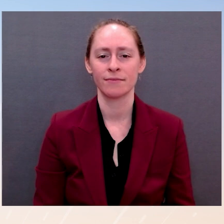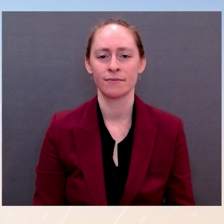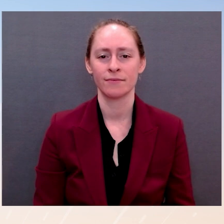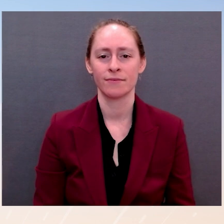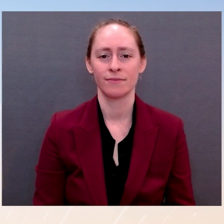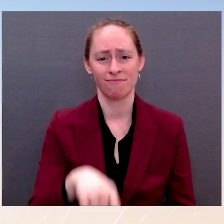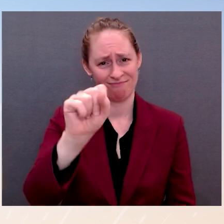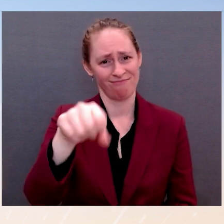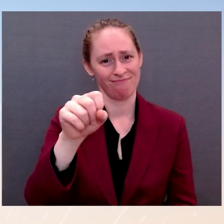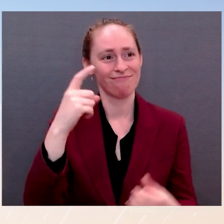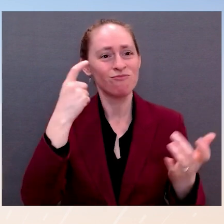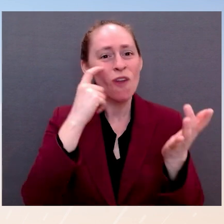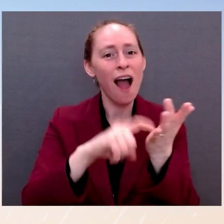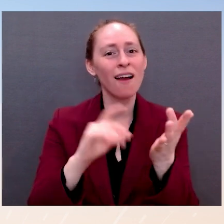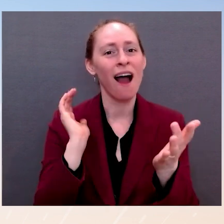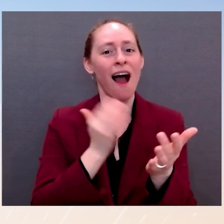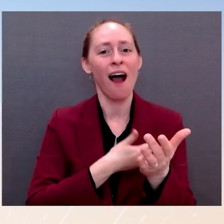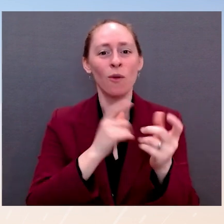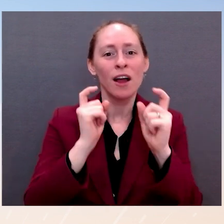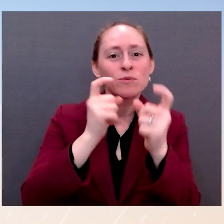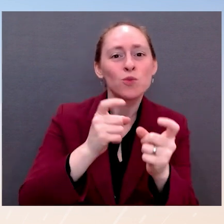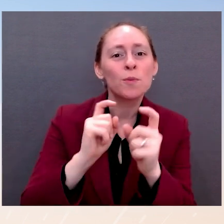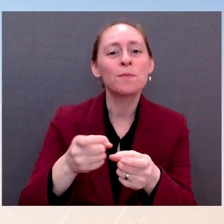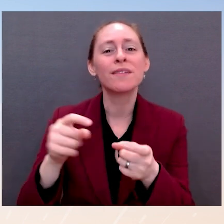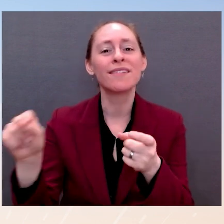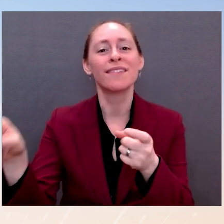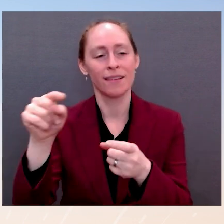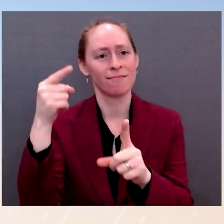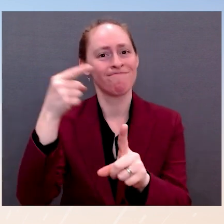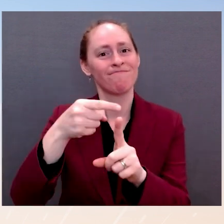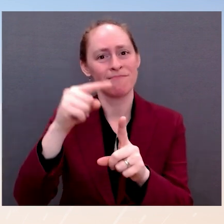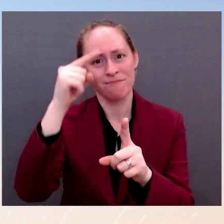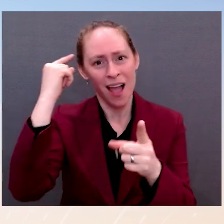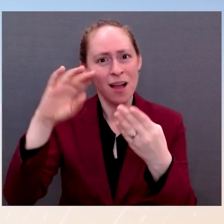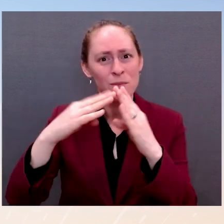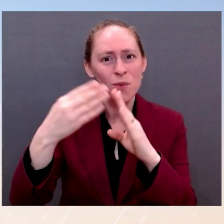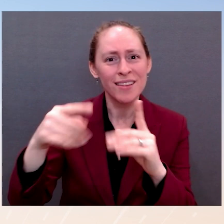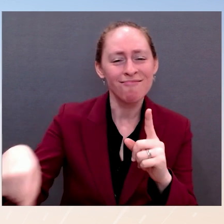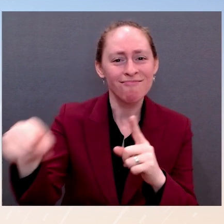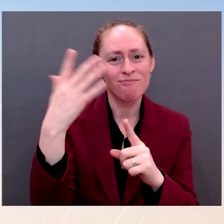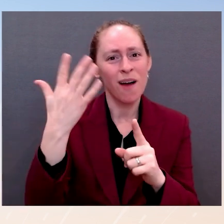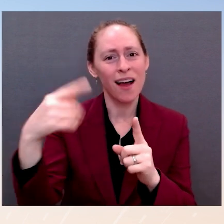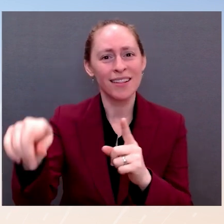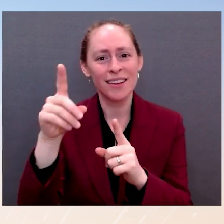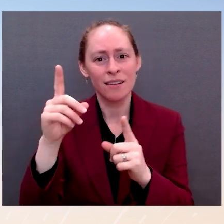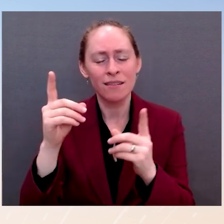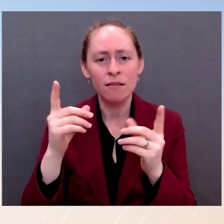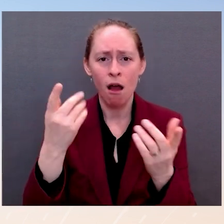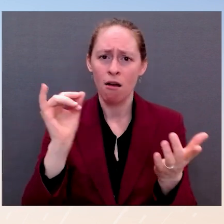that successes of black people in American society, but also give the space to have the discussion